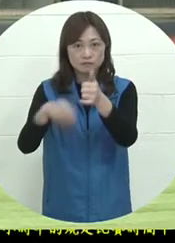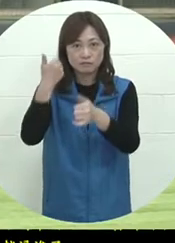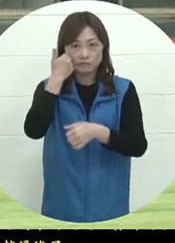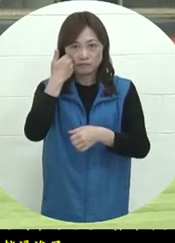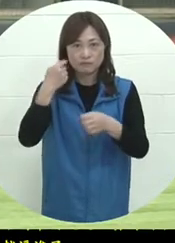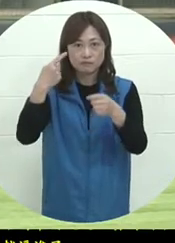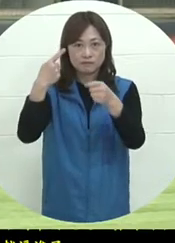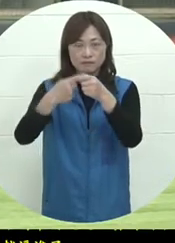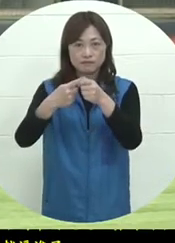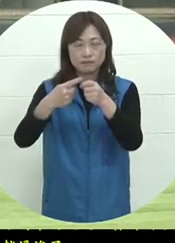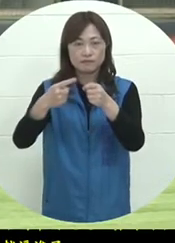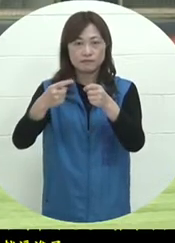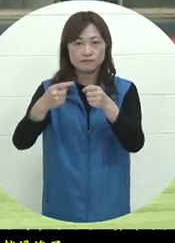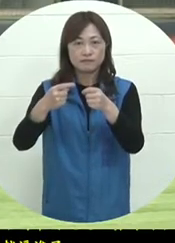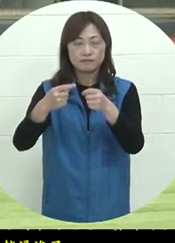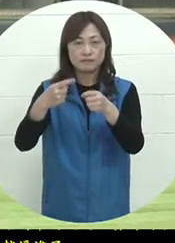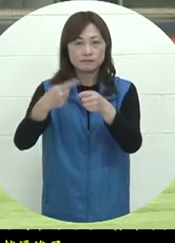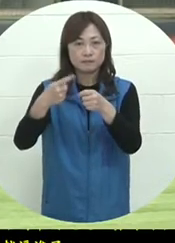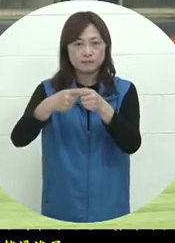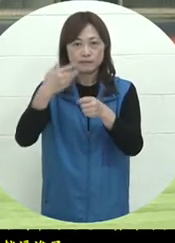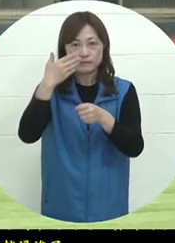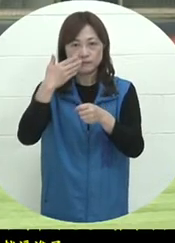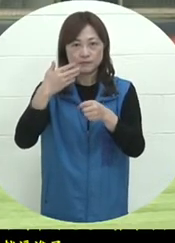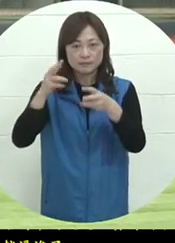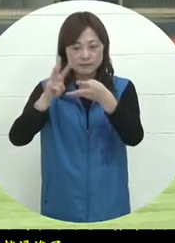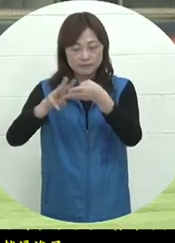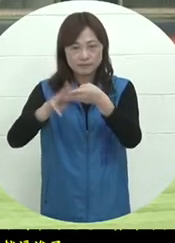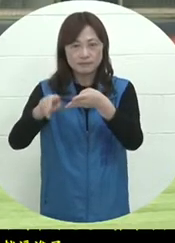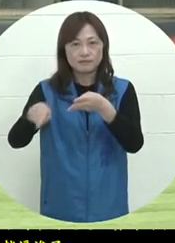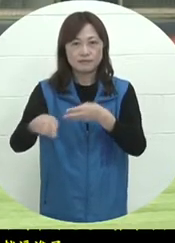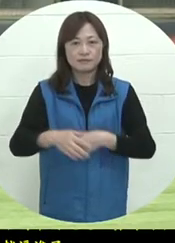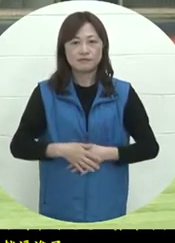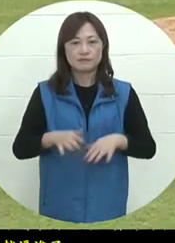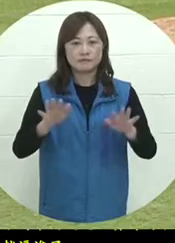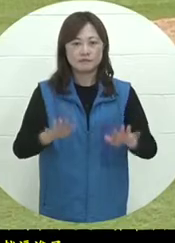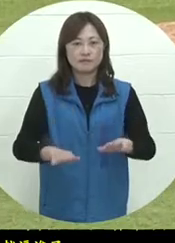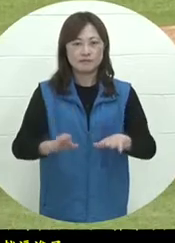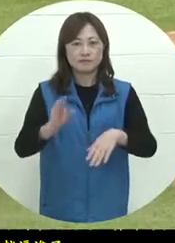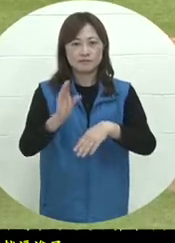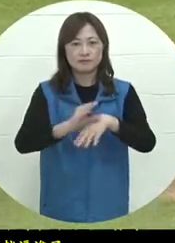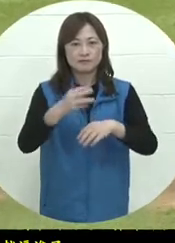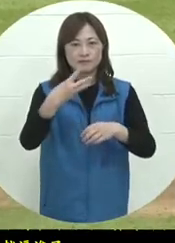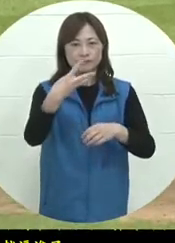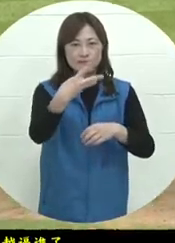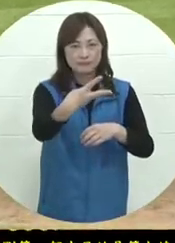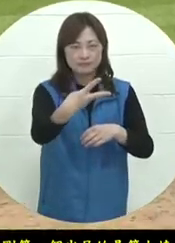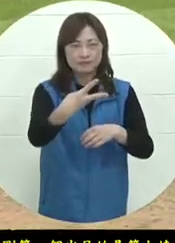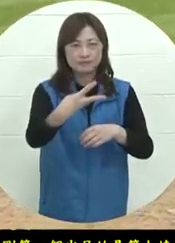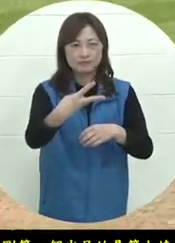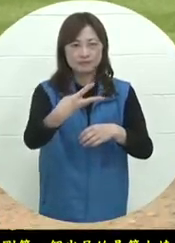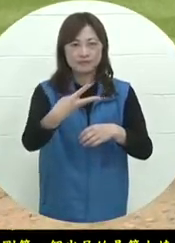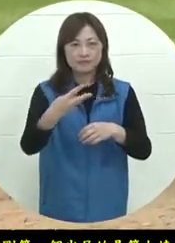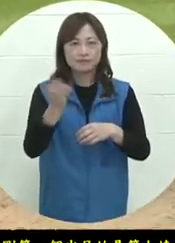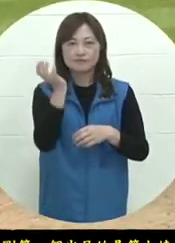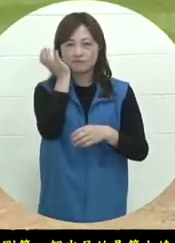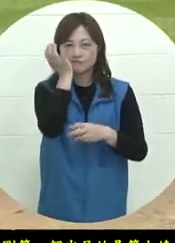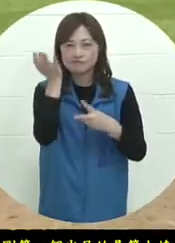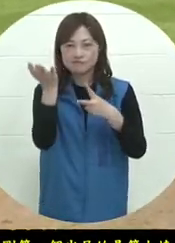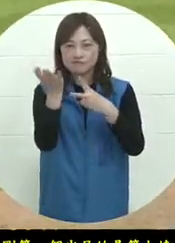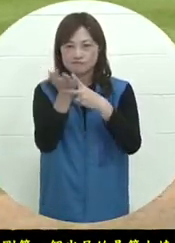again has come. In the fourth round, a leadoff fan, Mo Guiden, followed by two hitters,